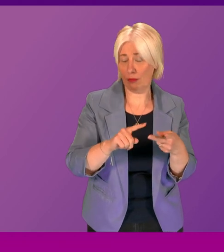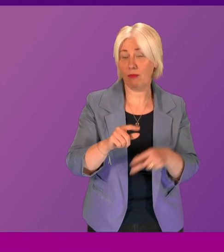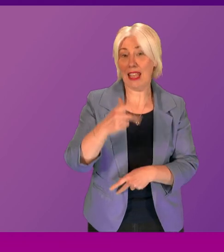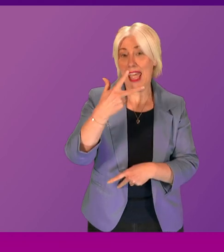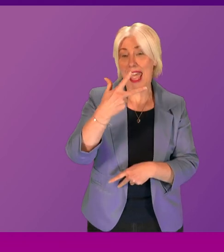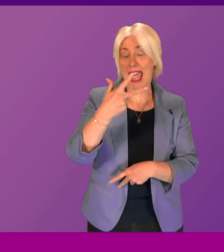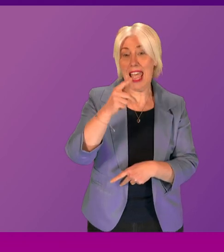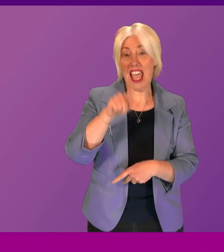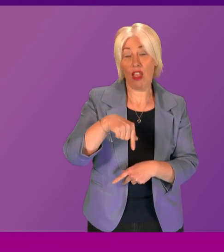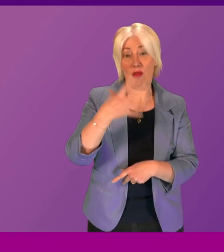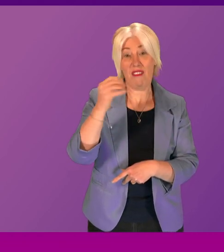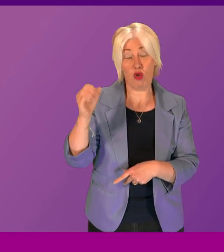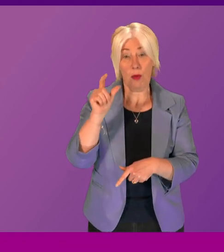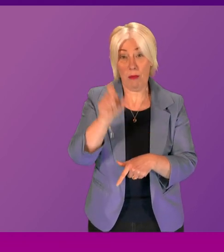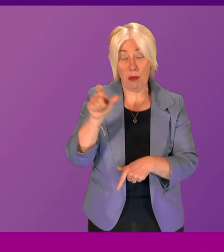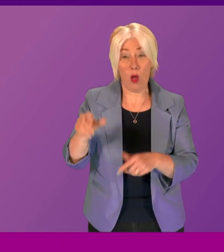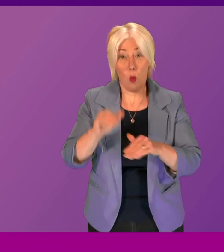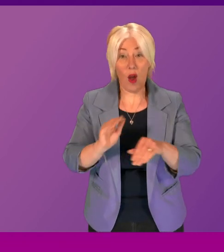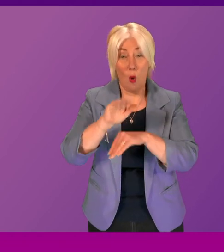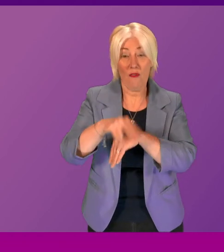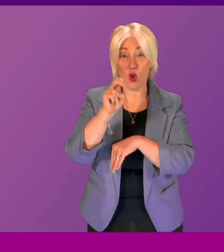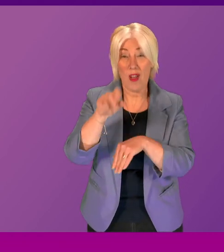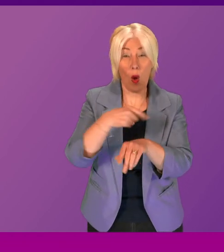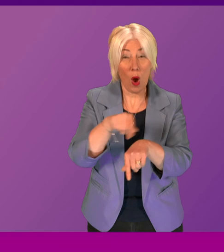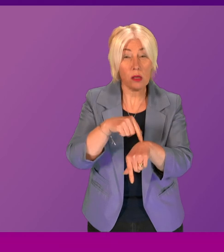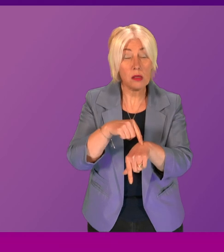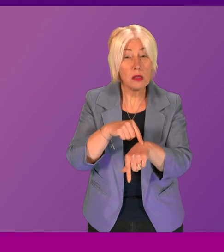In one month, more than 8,500 people have waited in A and E for more than 12 hours.